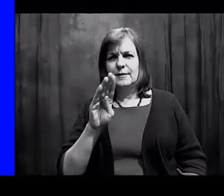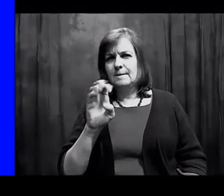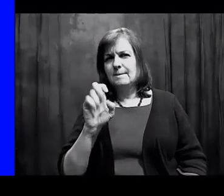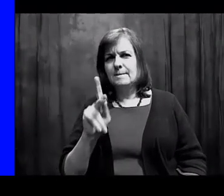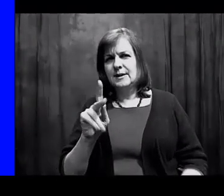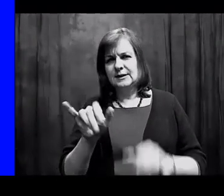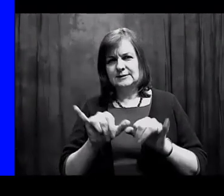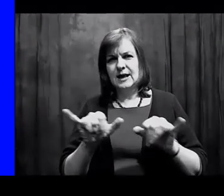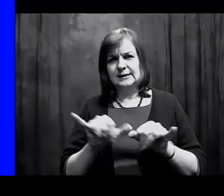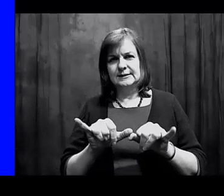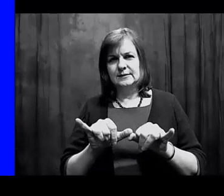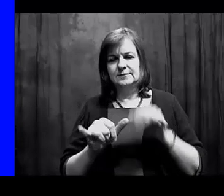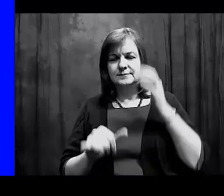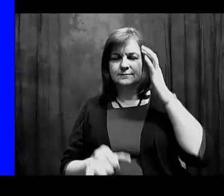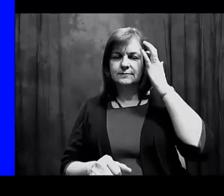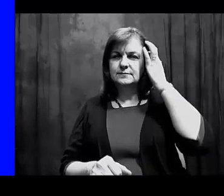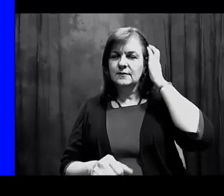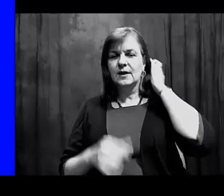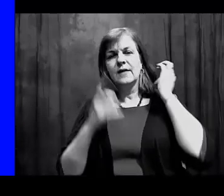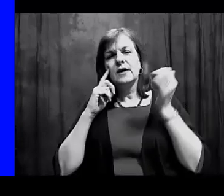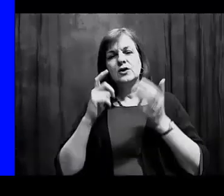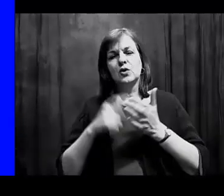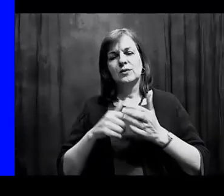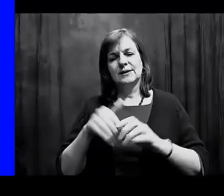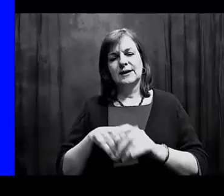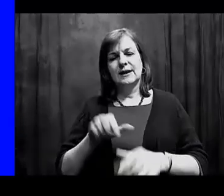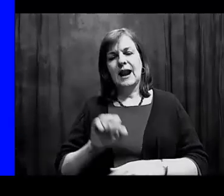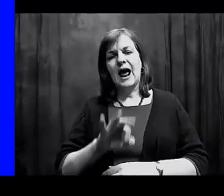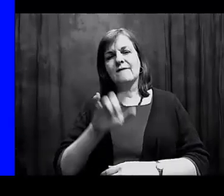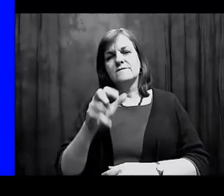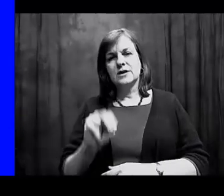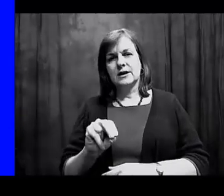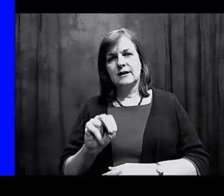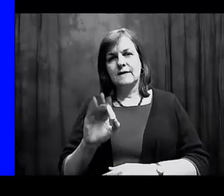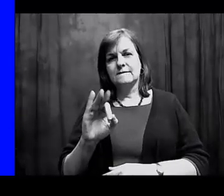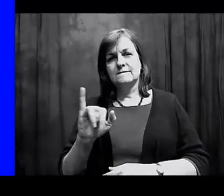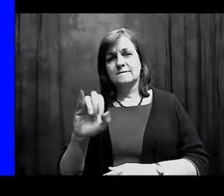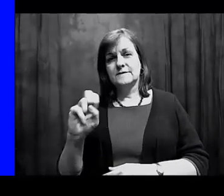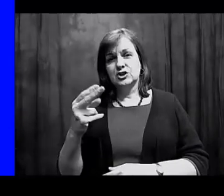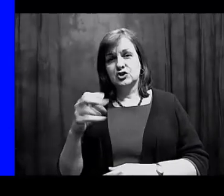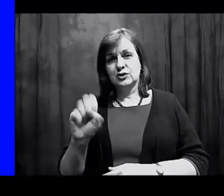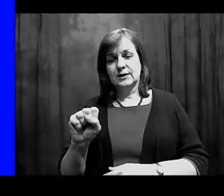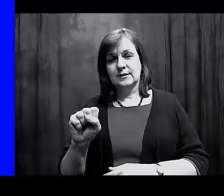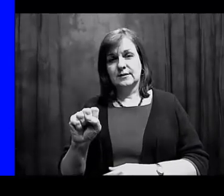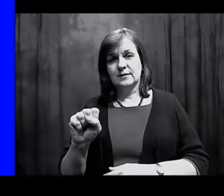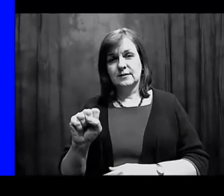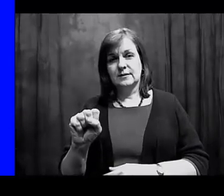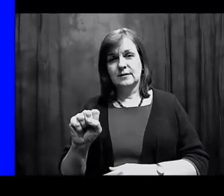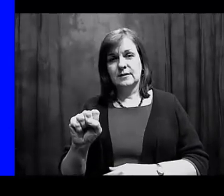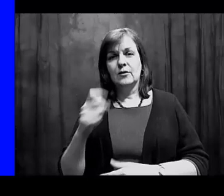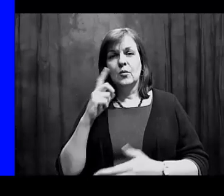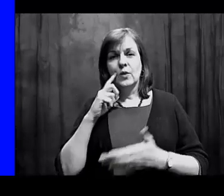so what they found is that in the African finches we've actually start to favor